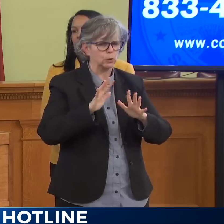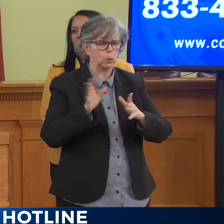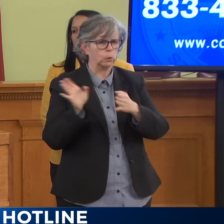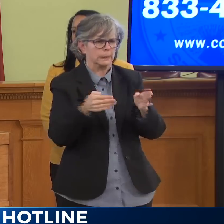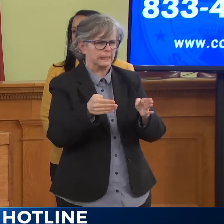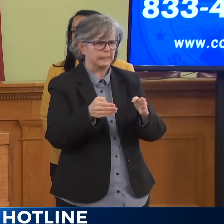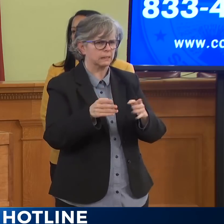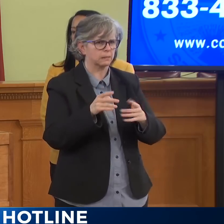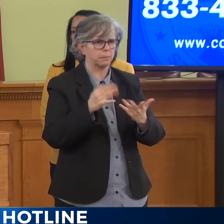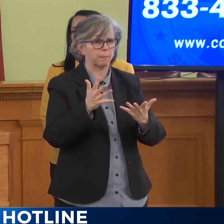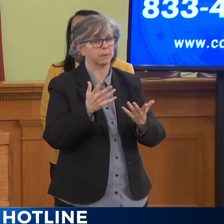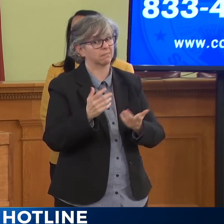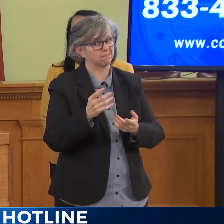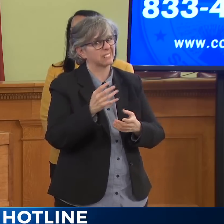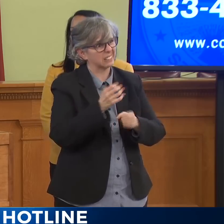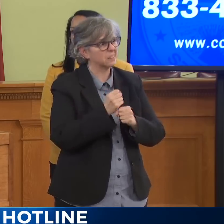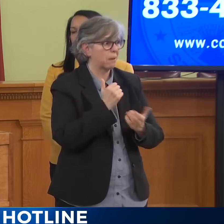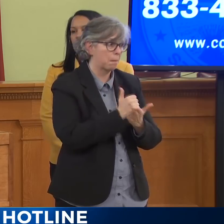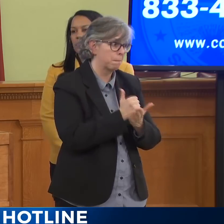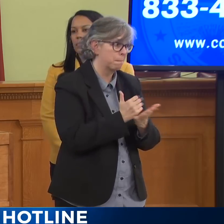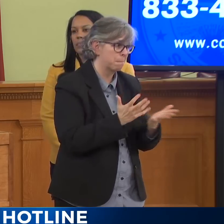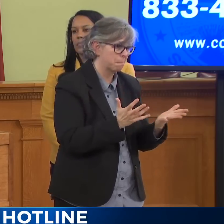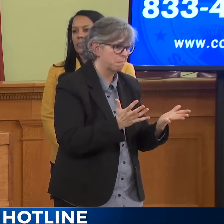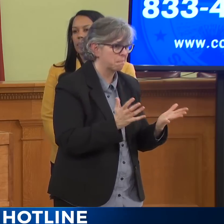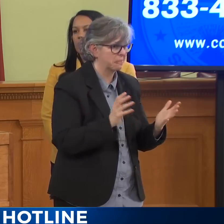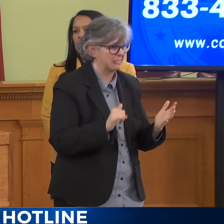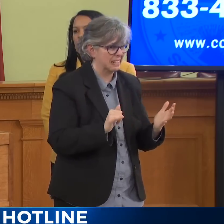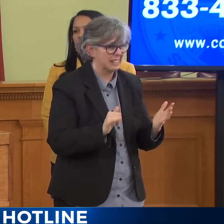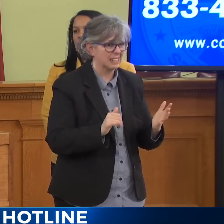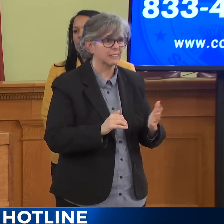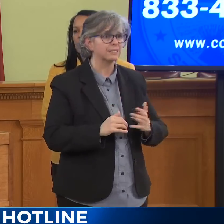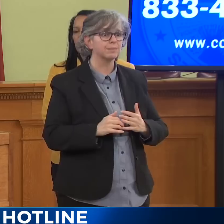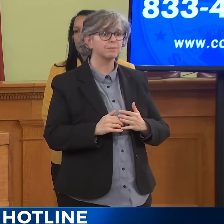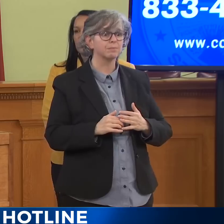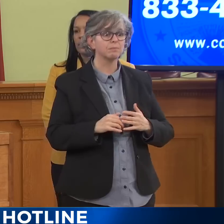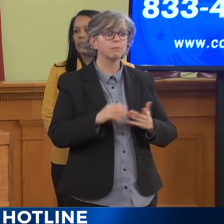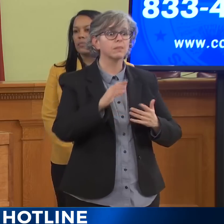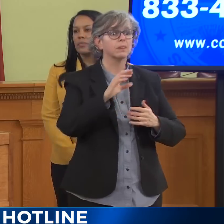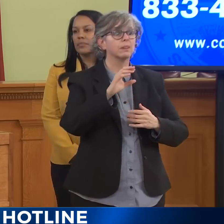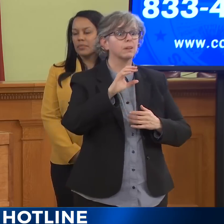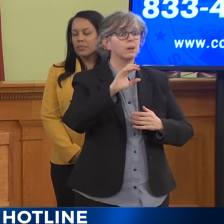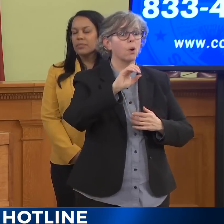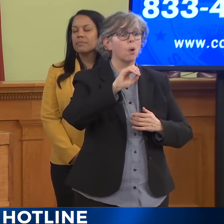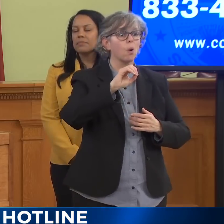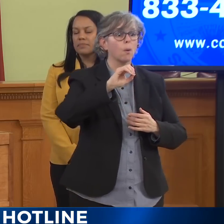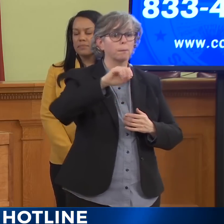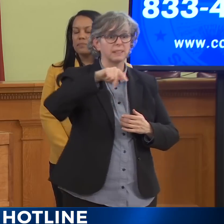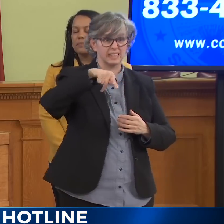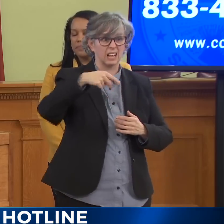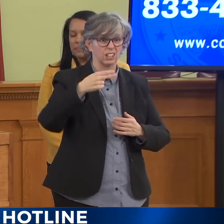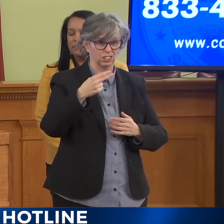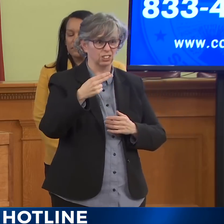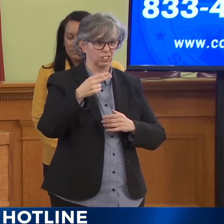MANAGEMENT. IF YOU SEE THAT INCREASING FOR YOURSELF OR FAMILY MEMBER, DO OTHER THINGS FOR THE STRESS MANAGEMENT, AND REACH OUT FOR